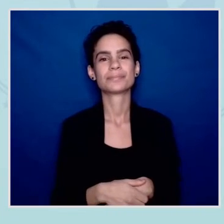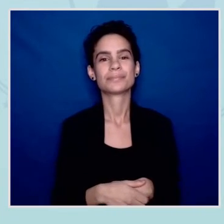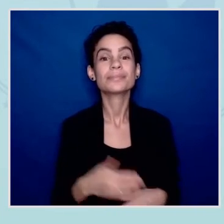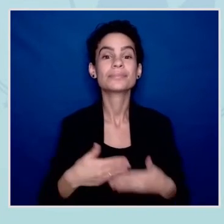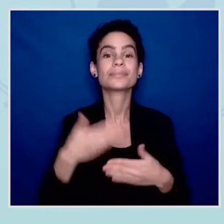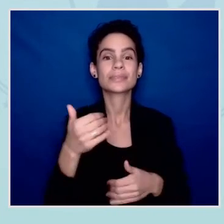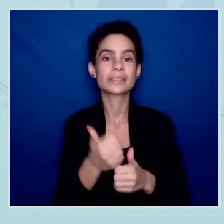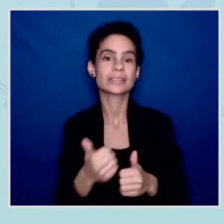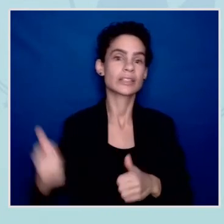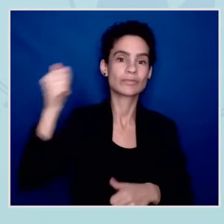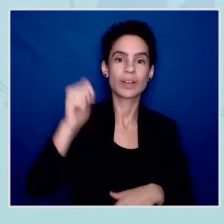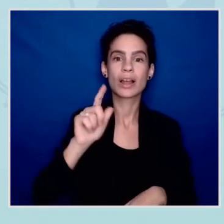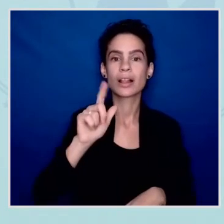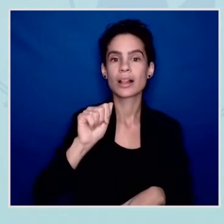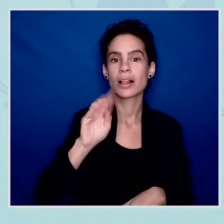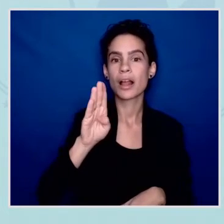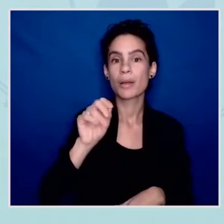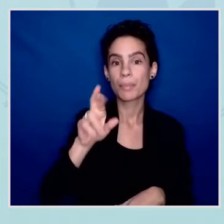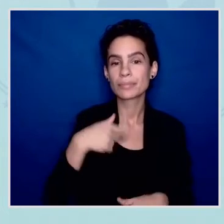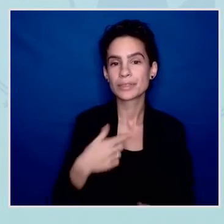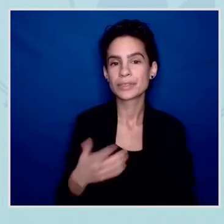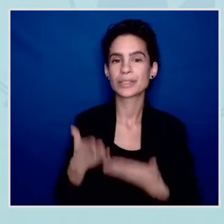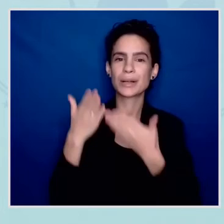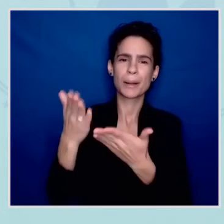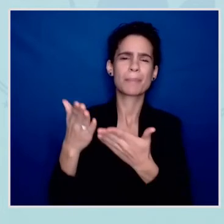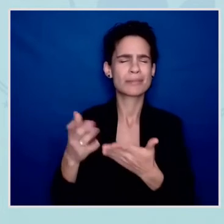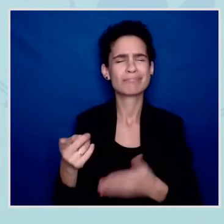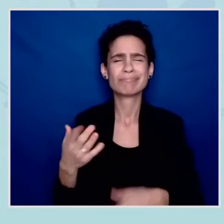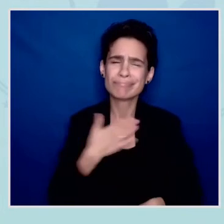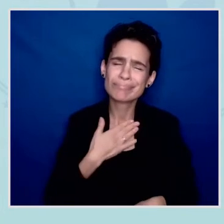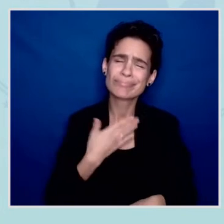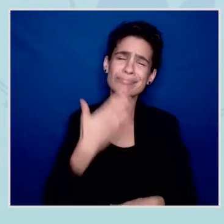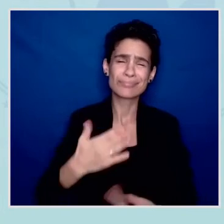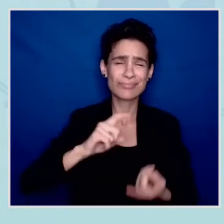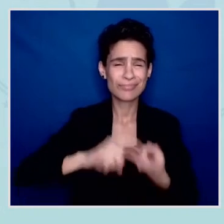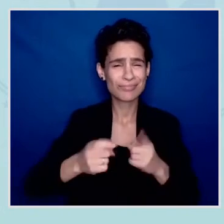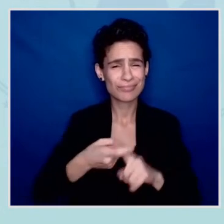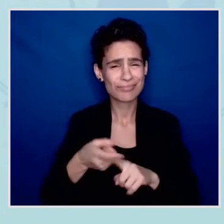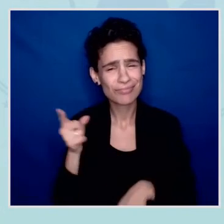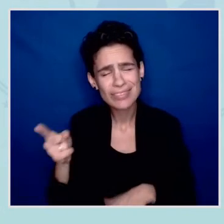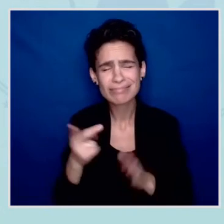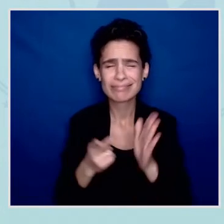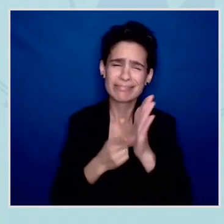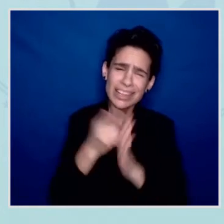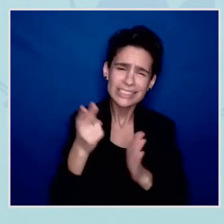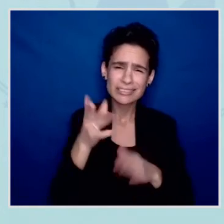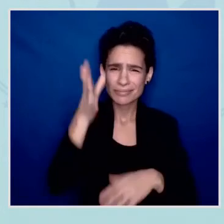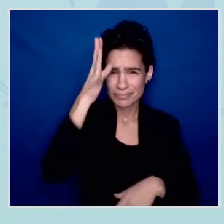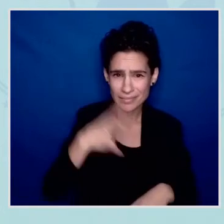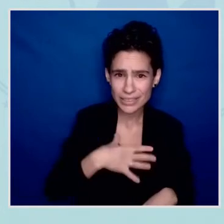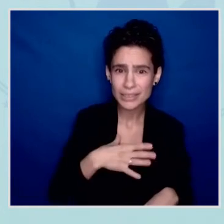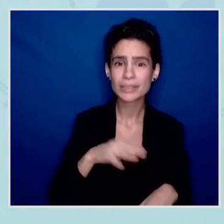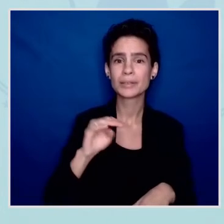BUILD BACK BETTER.